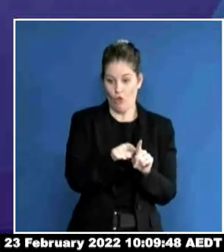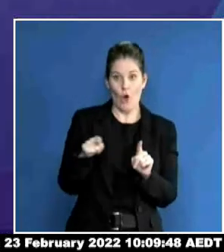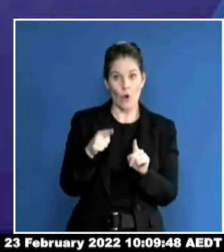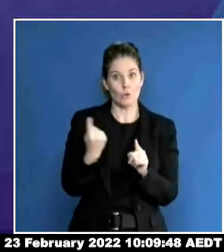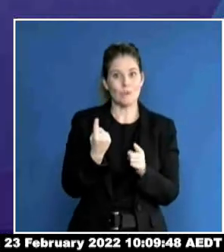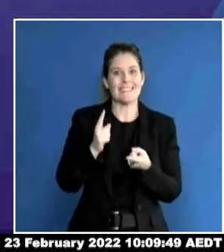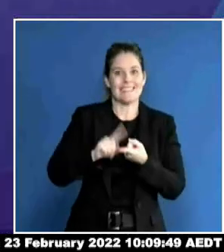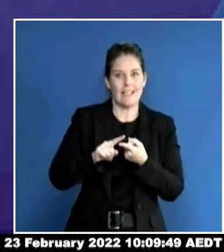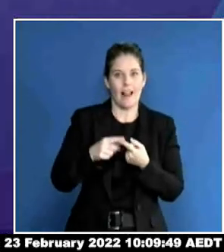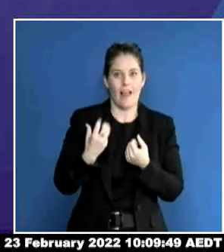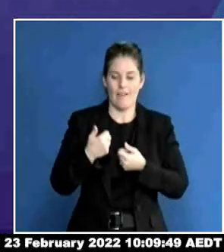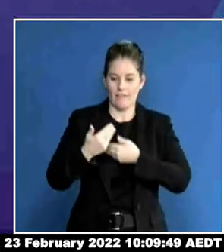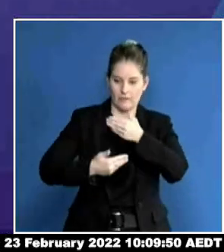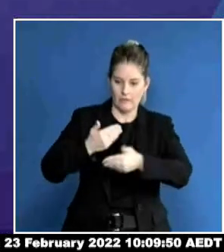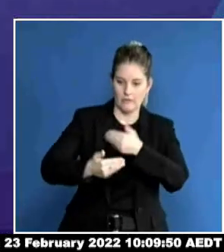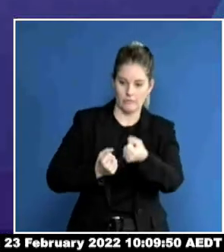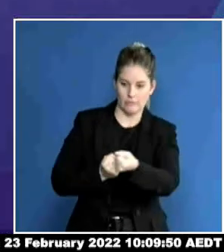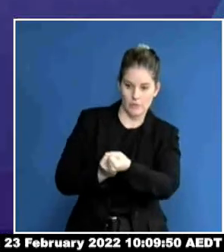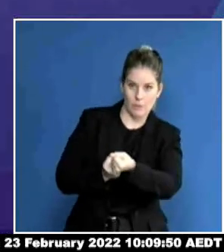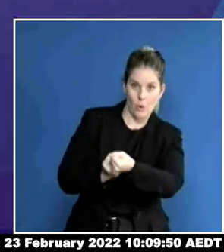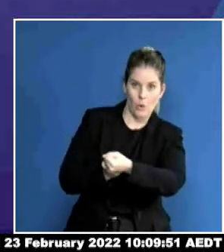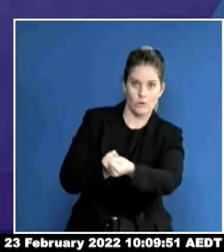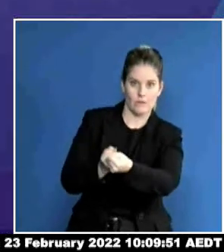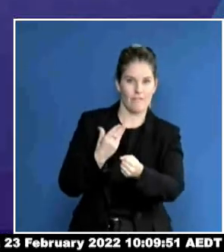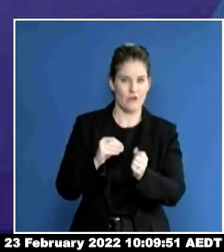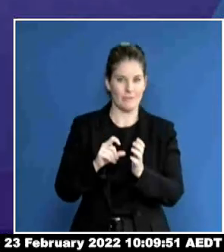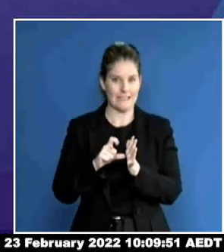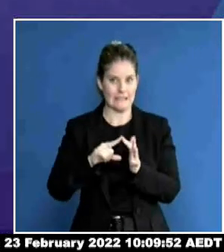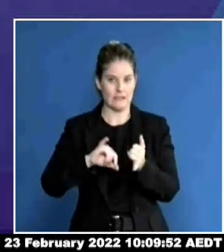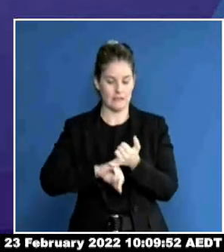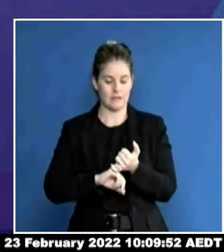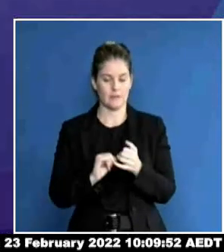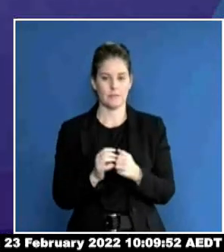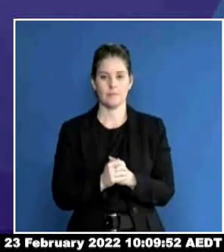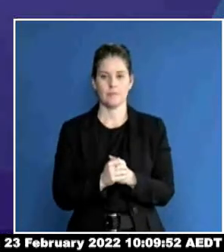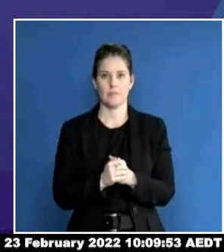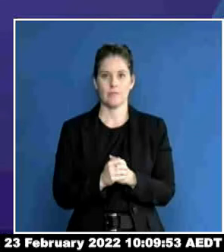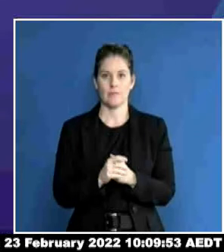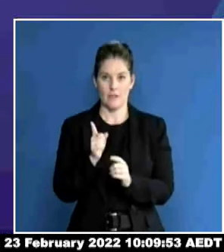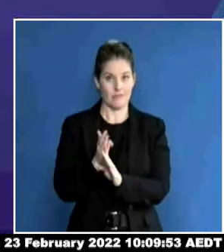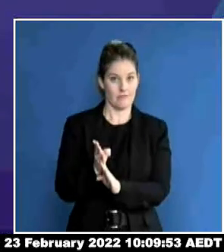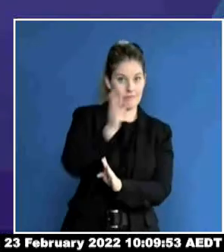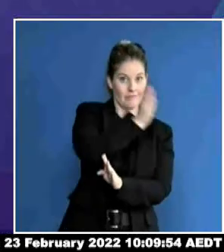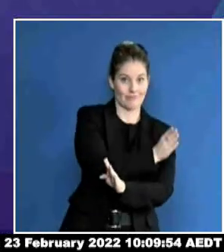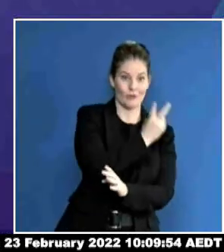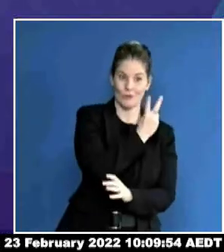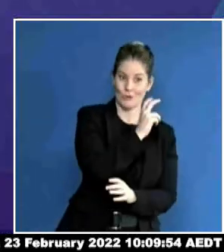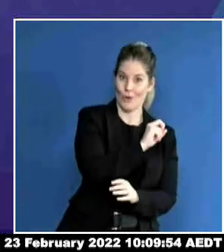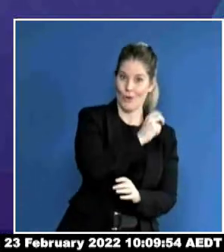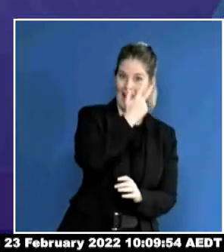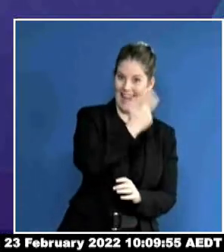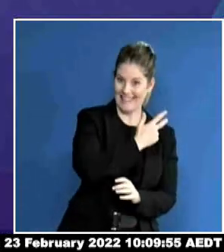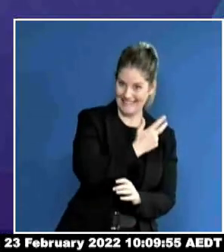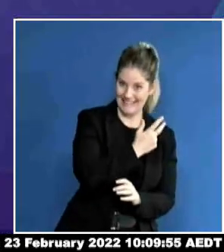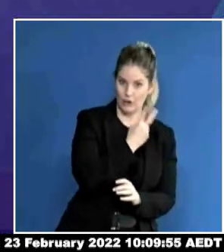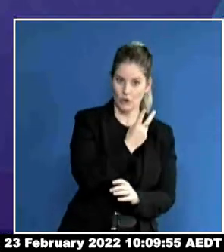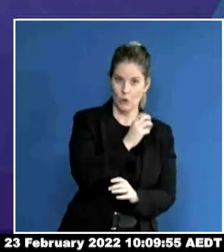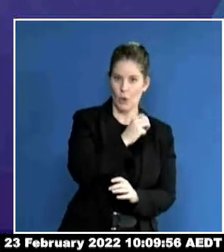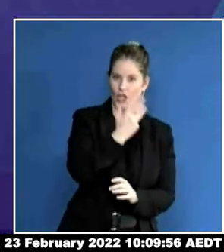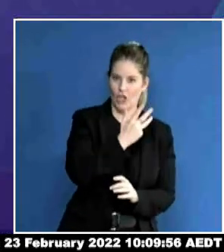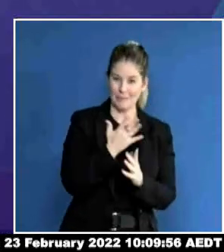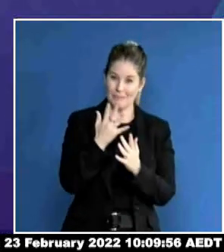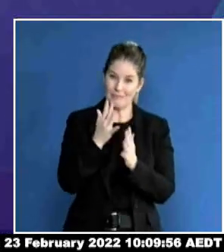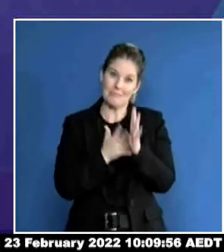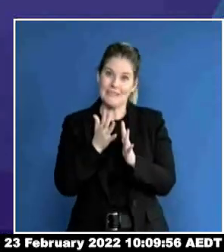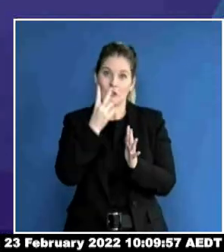provider. In 2018-2019, that is, two years before, about the same number, 55,000-odd,